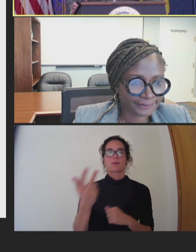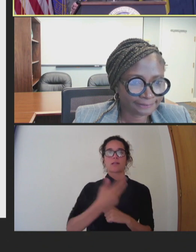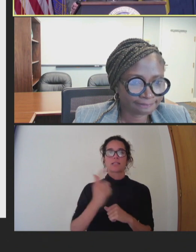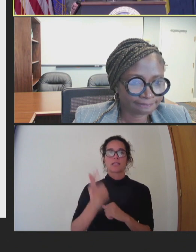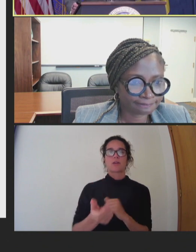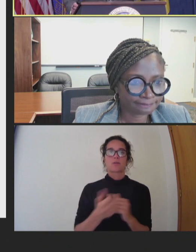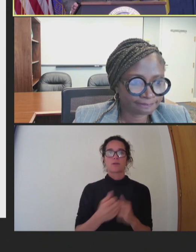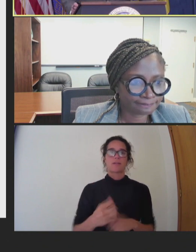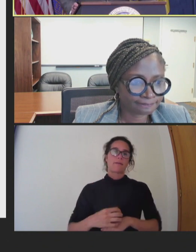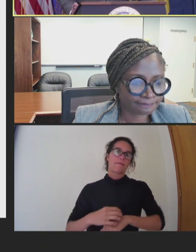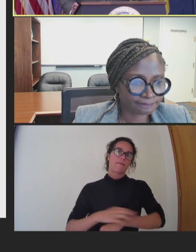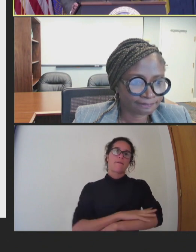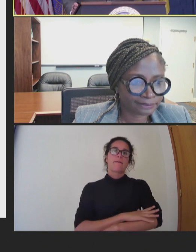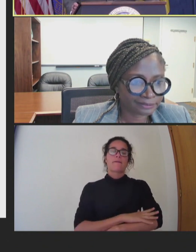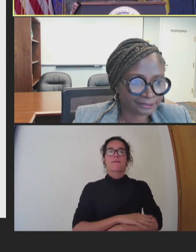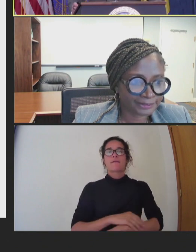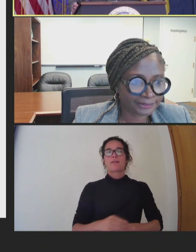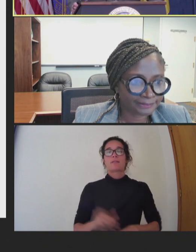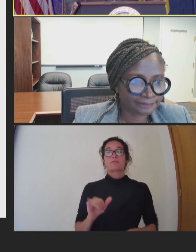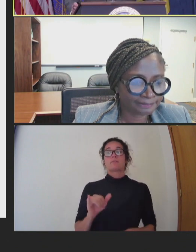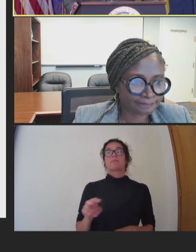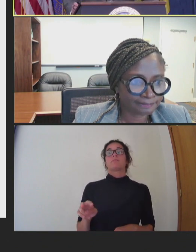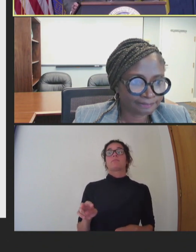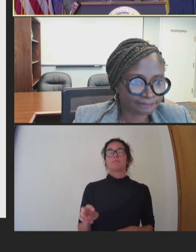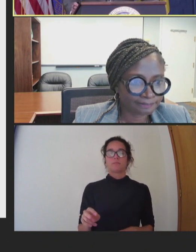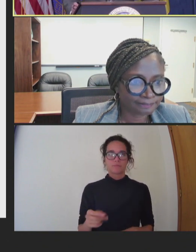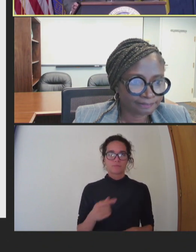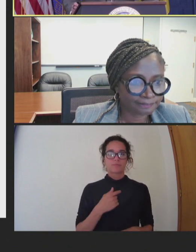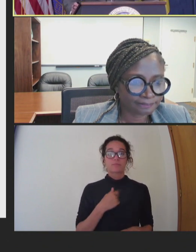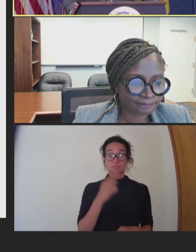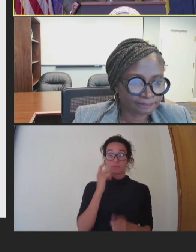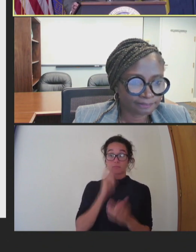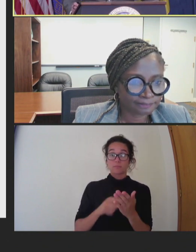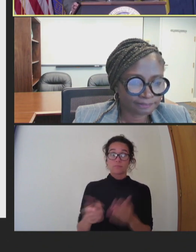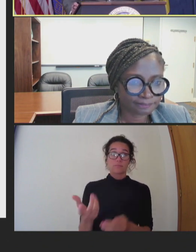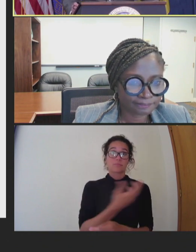revealed that he had received his first measles vaccine at the age of 15 months,